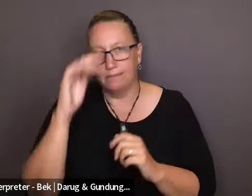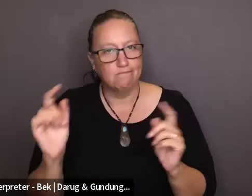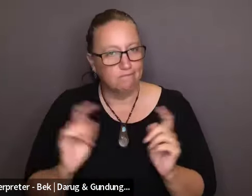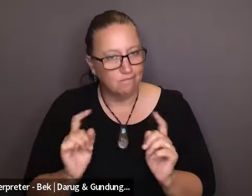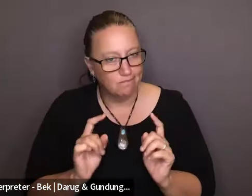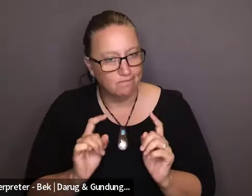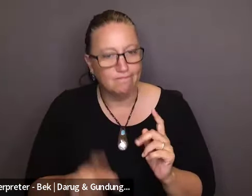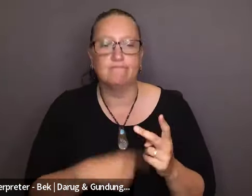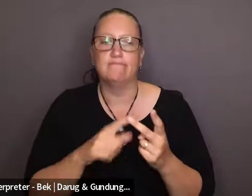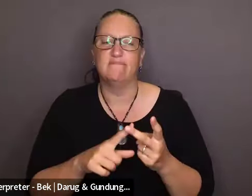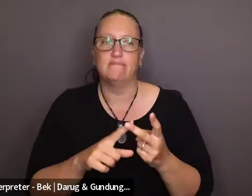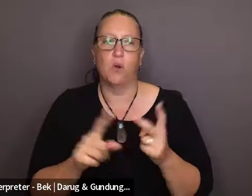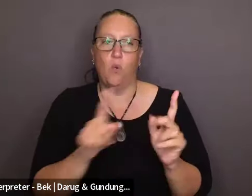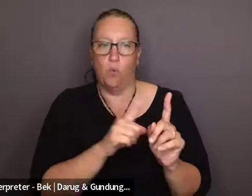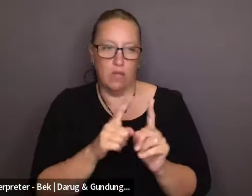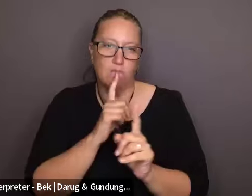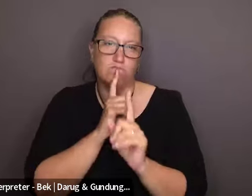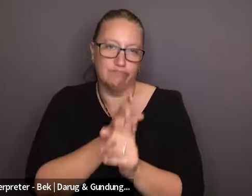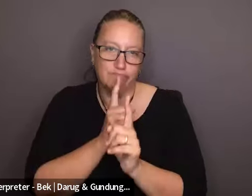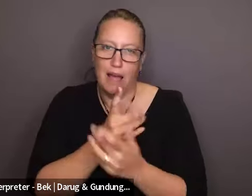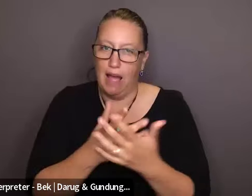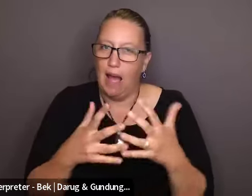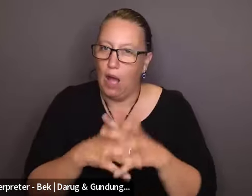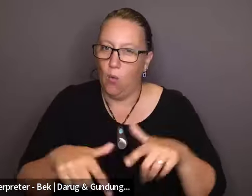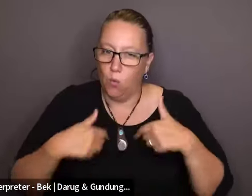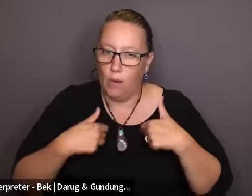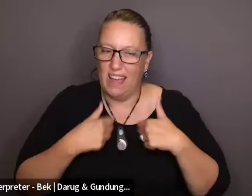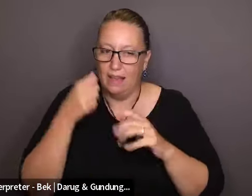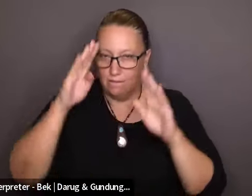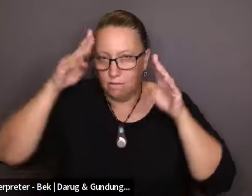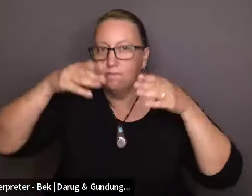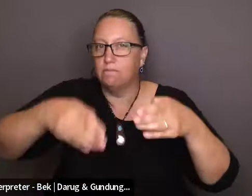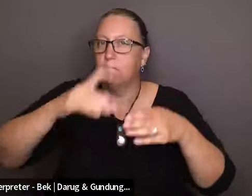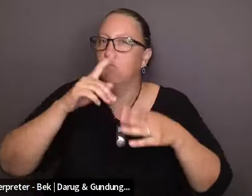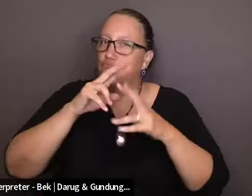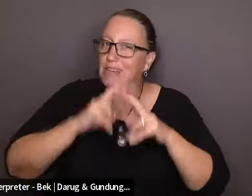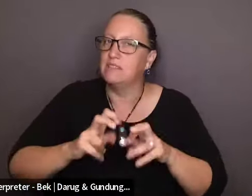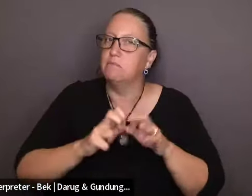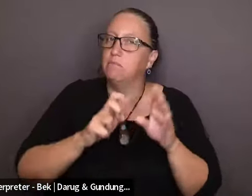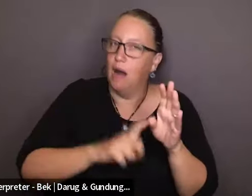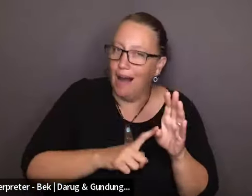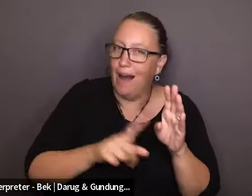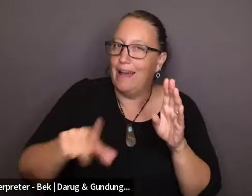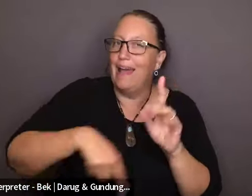of the NDRP's strategic agenda and guiding principles and emphasise our commitment to research by and with people